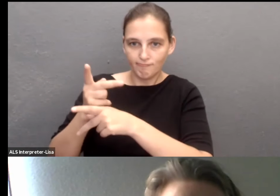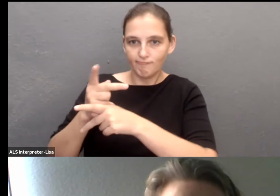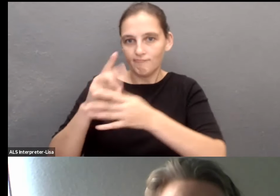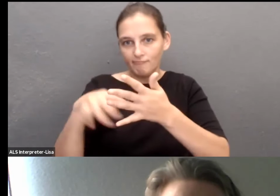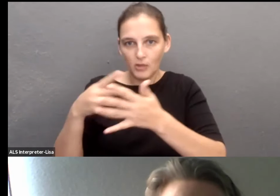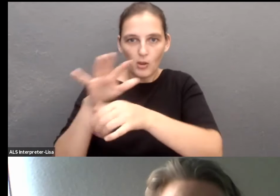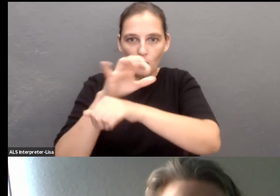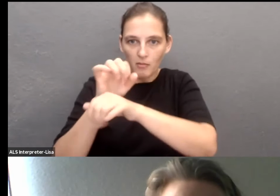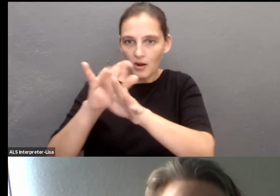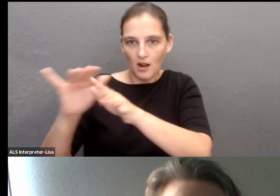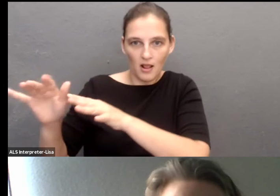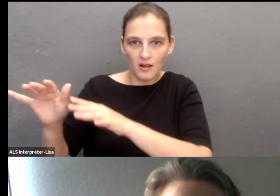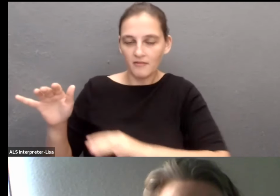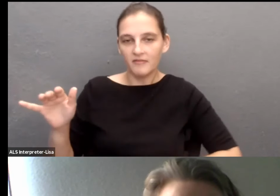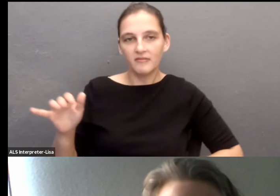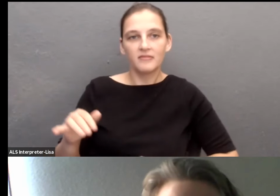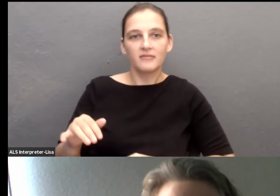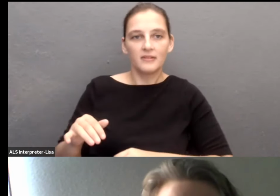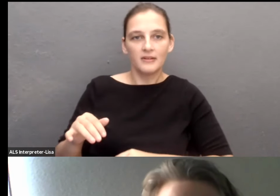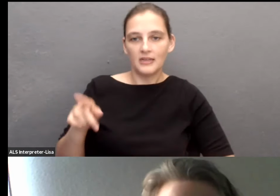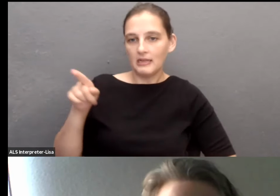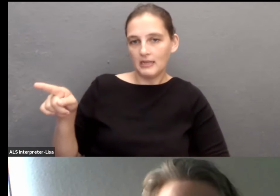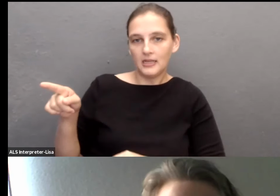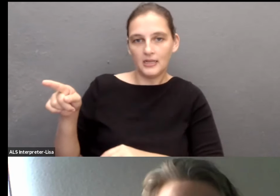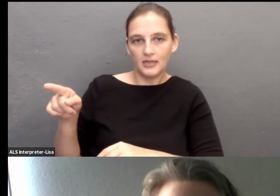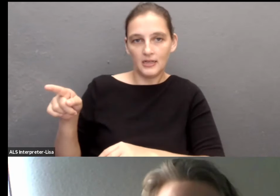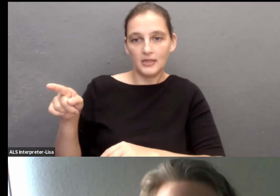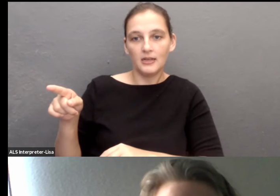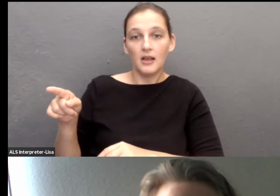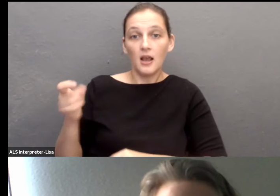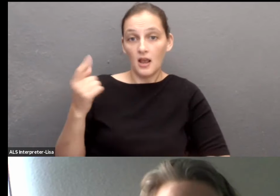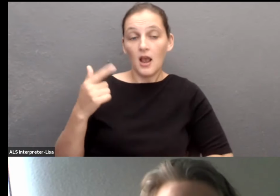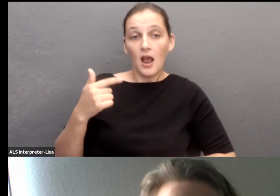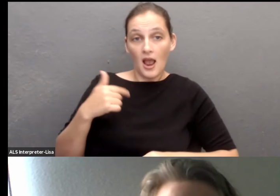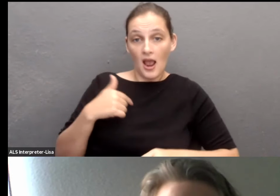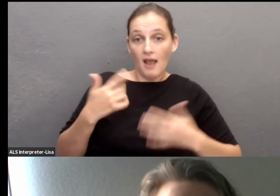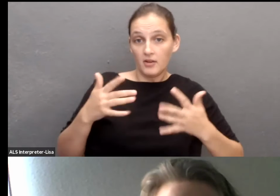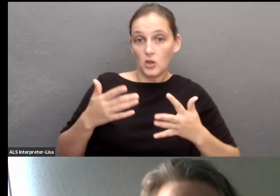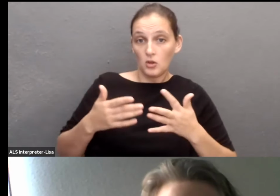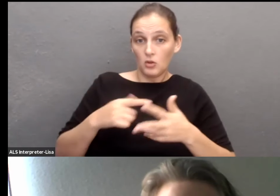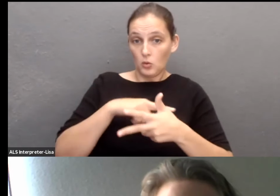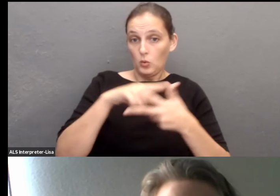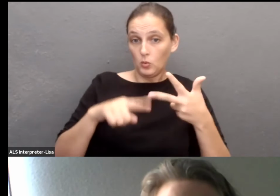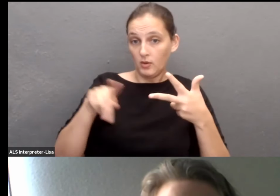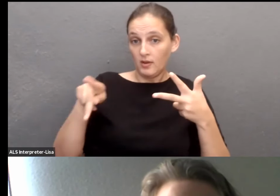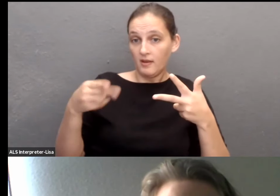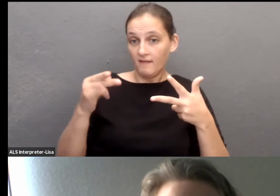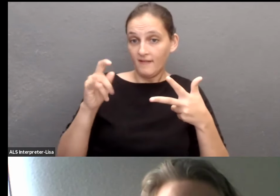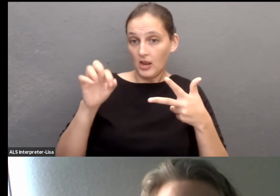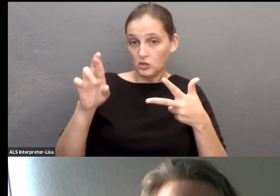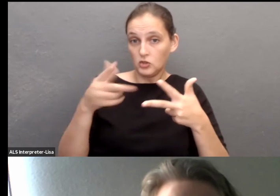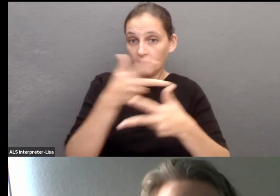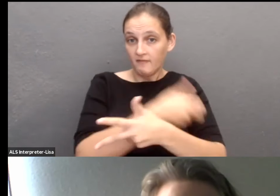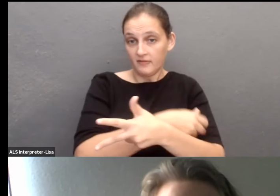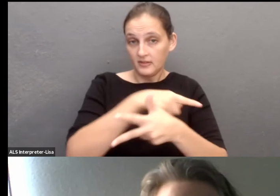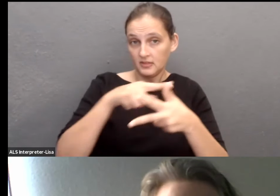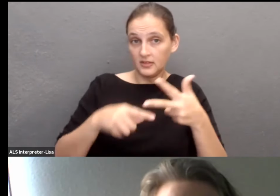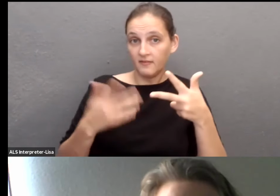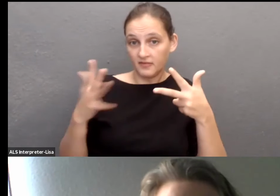been done, I have completed all three through the Pfizer vaccine and